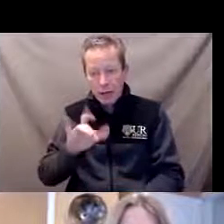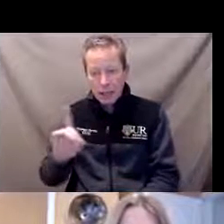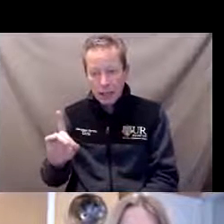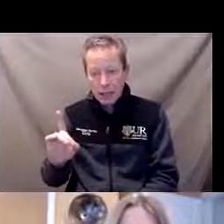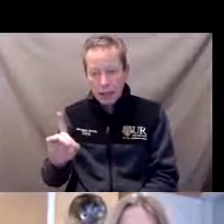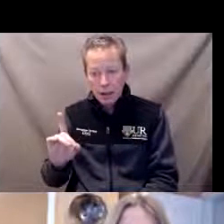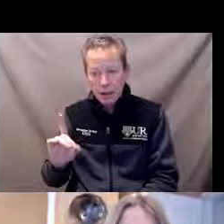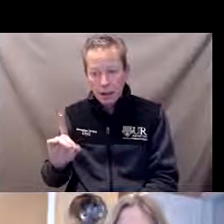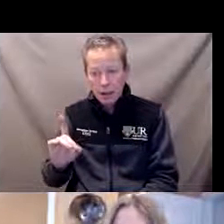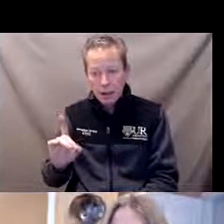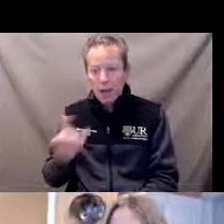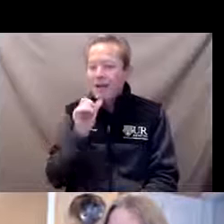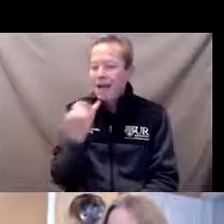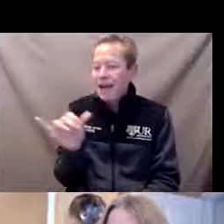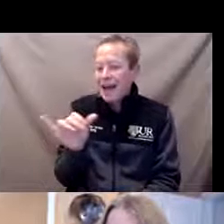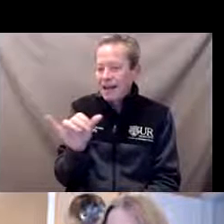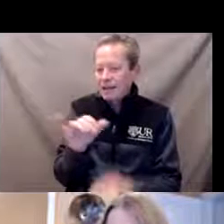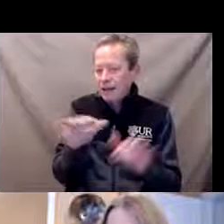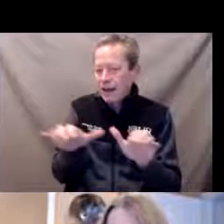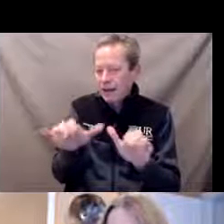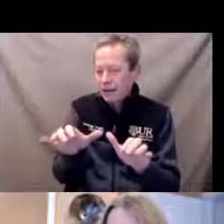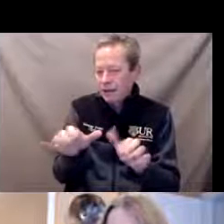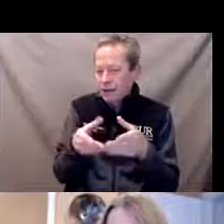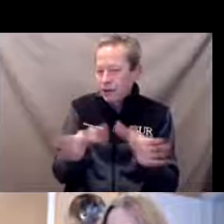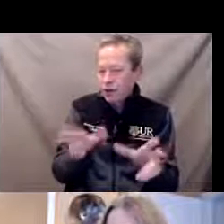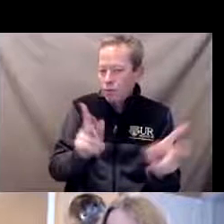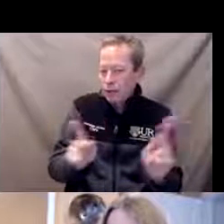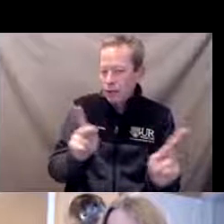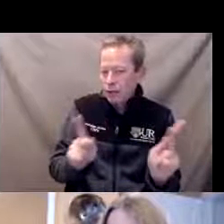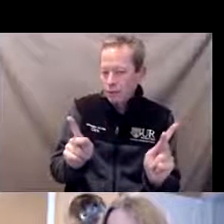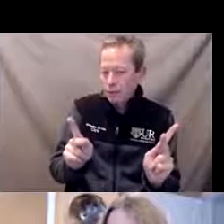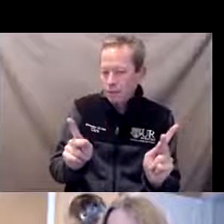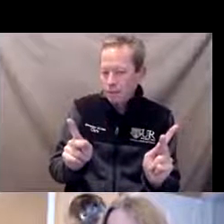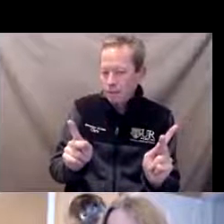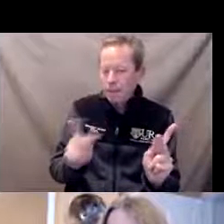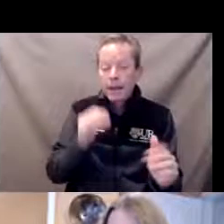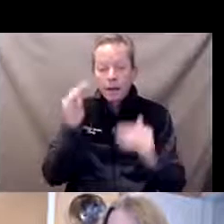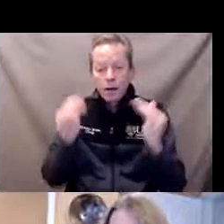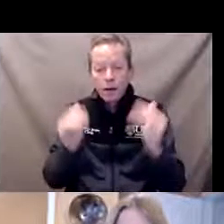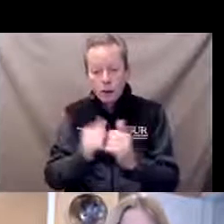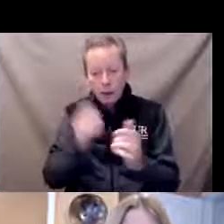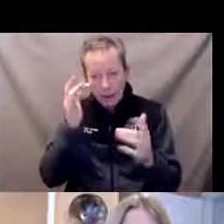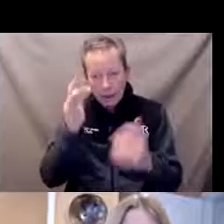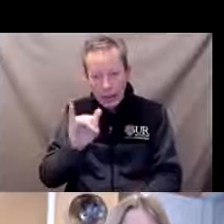they're not as active as the general population. Adults with intellectual disabilities especially